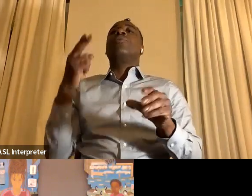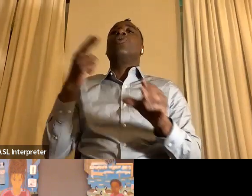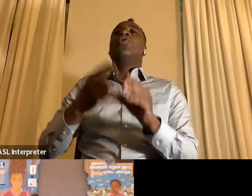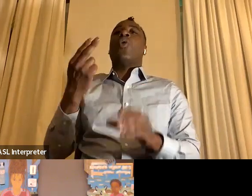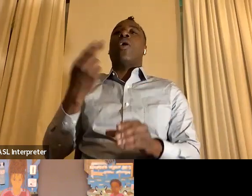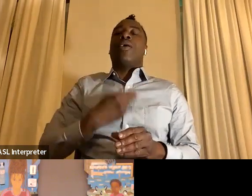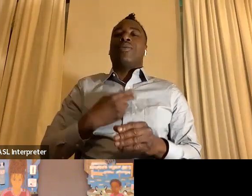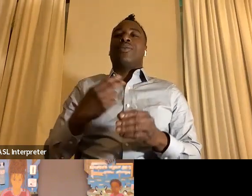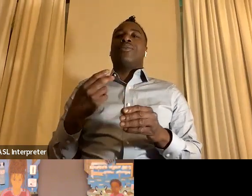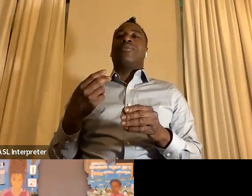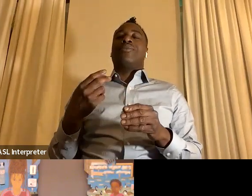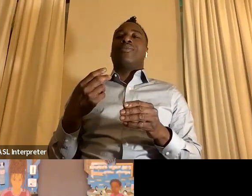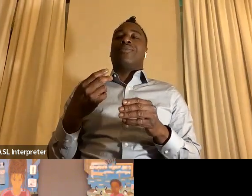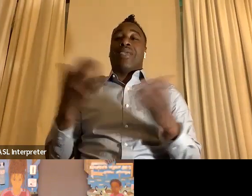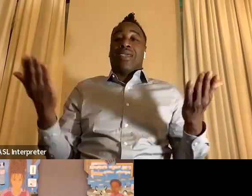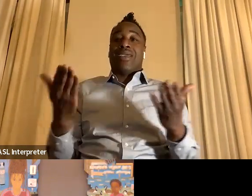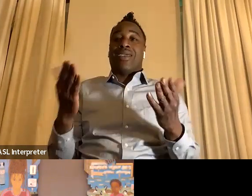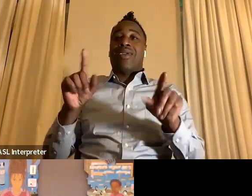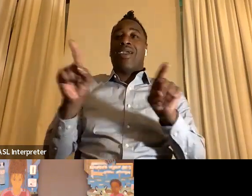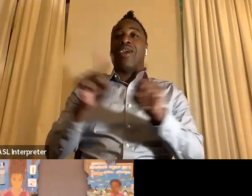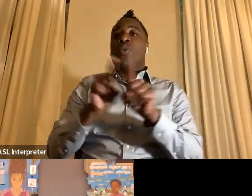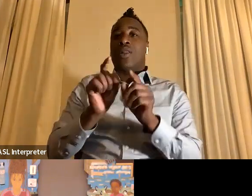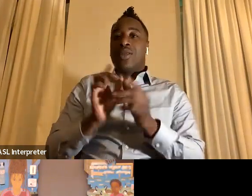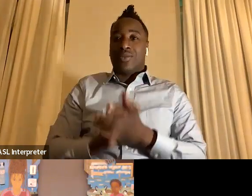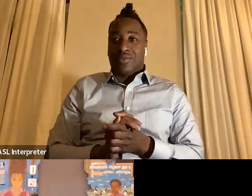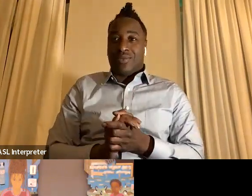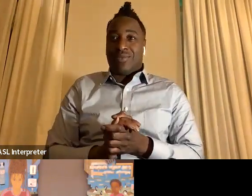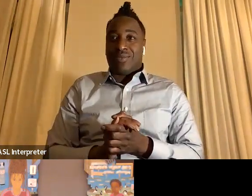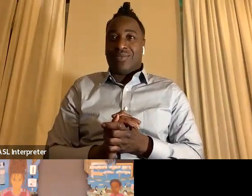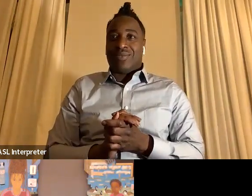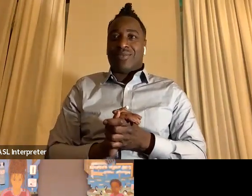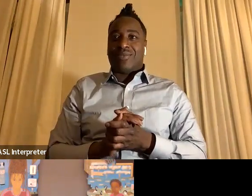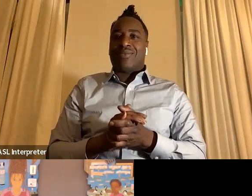But as well as some of our future online programs,